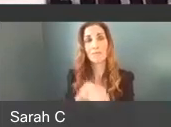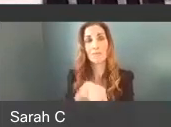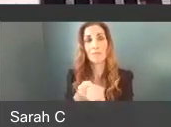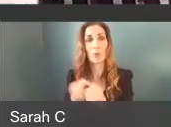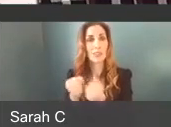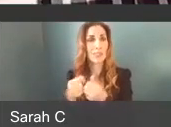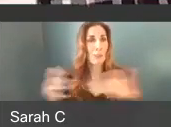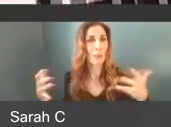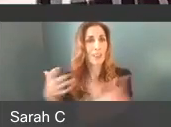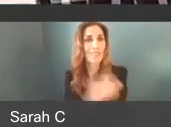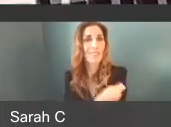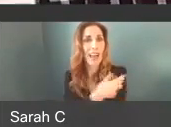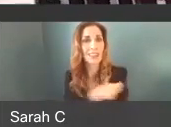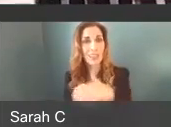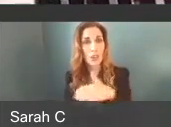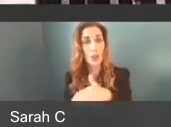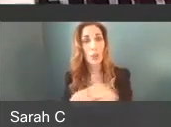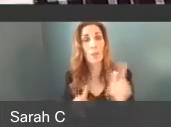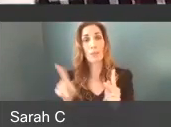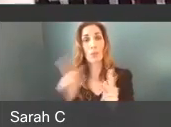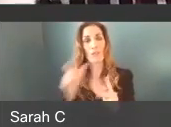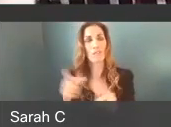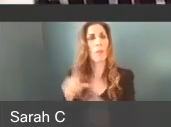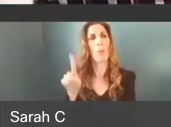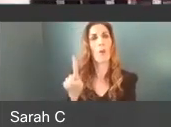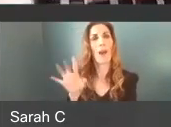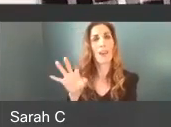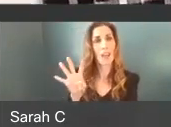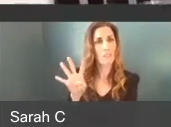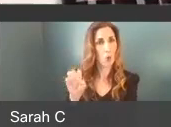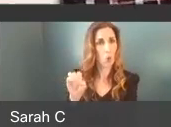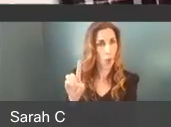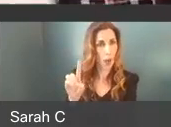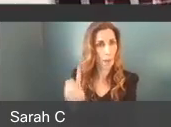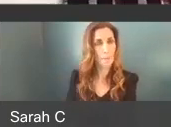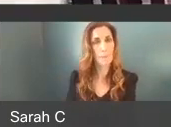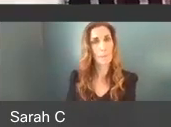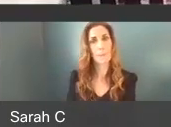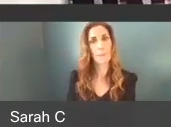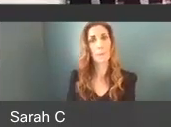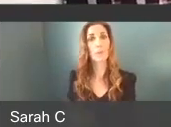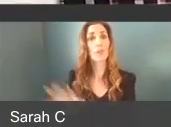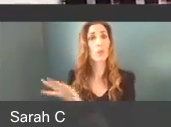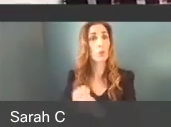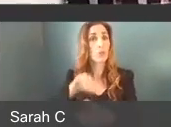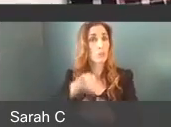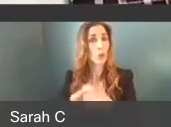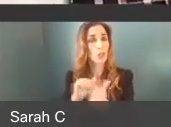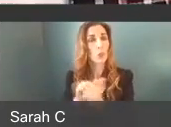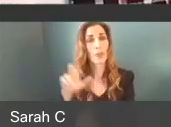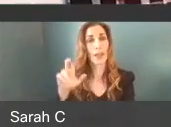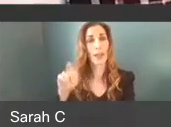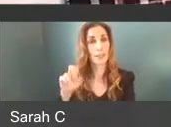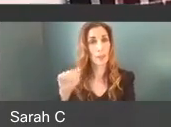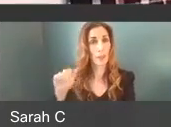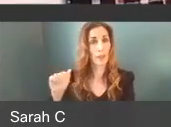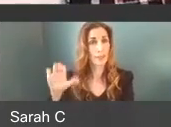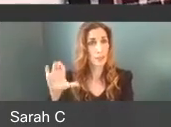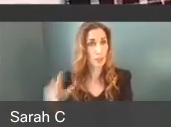people residing in area code 19401. This includes partnering with NAACP, the municipal administration,